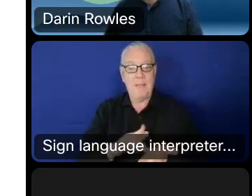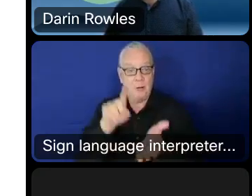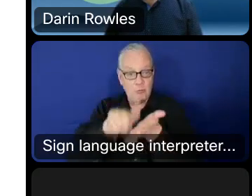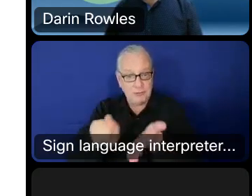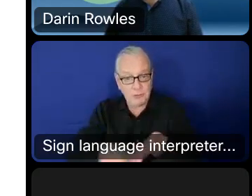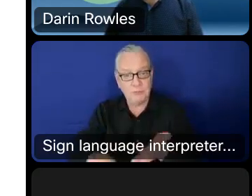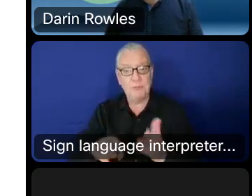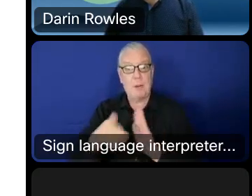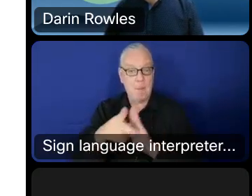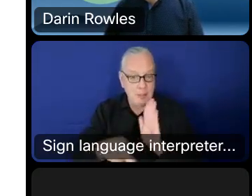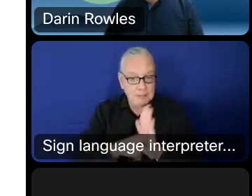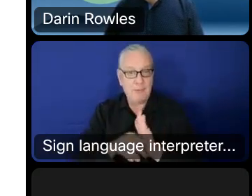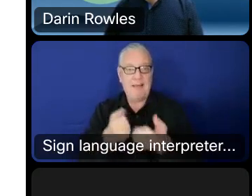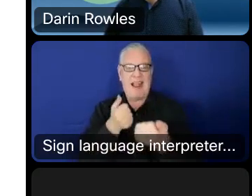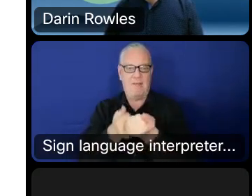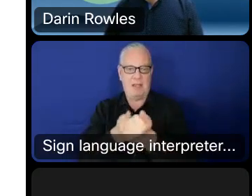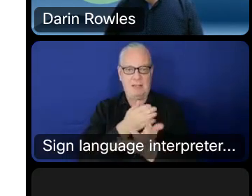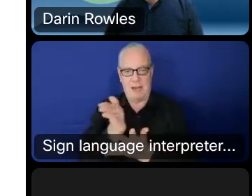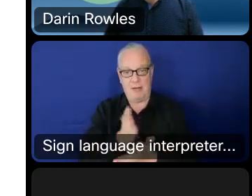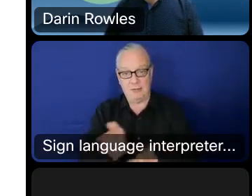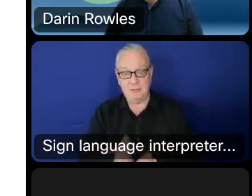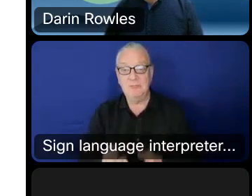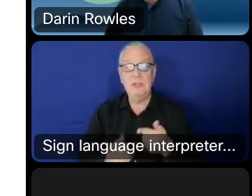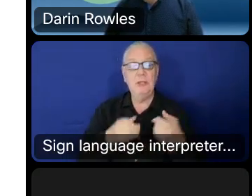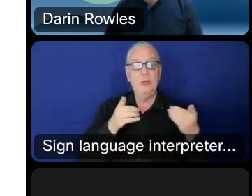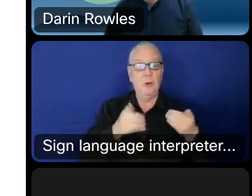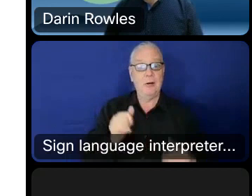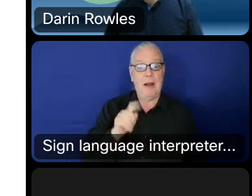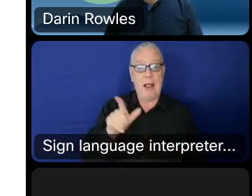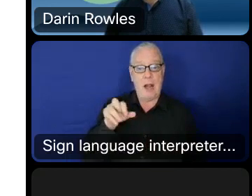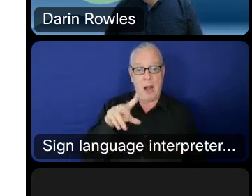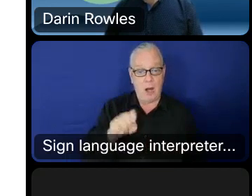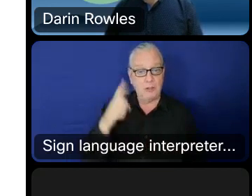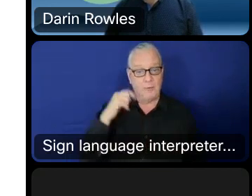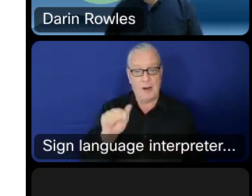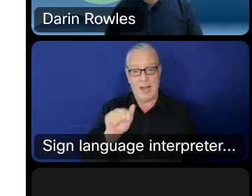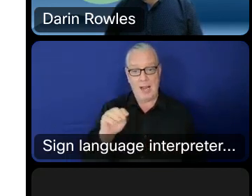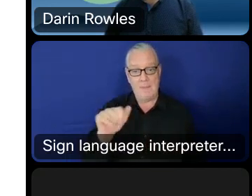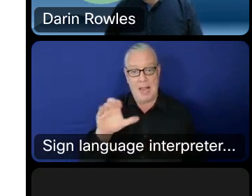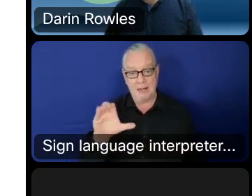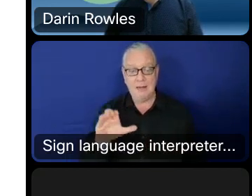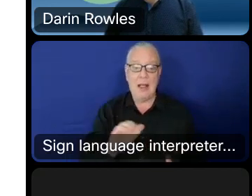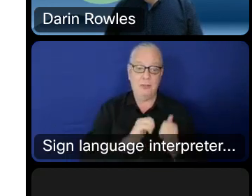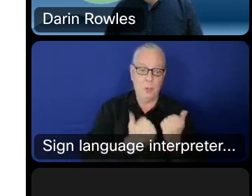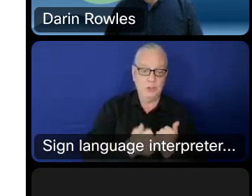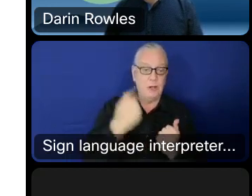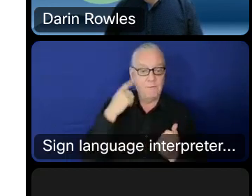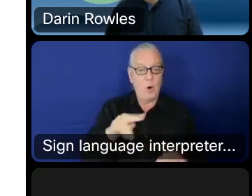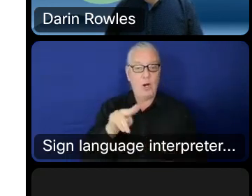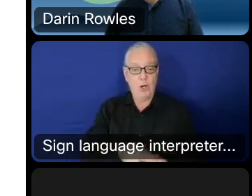spaces. Bridgette is a director at large for ANAC, the Association of Nurses in AIDS Care, and a sitting member of